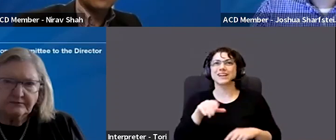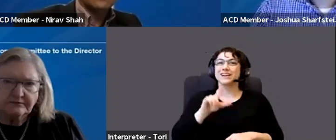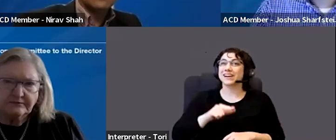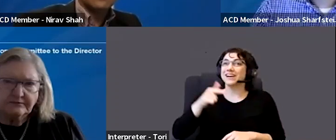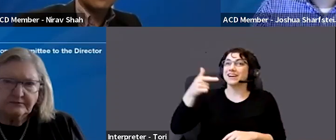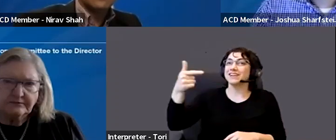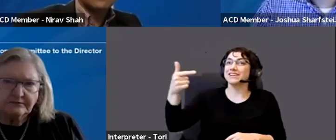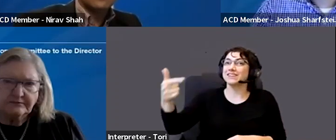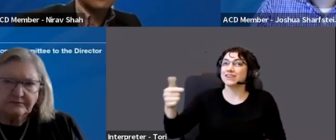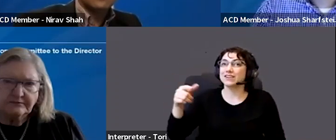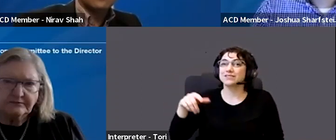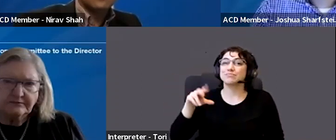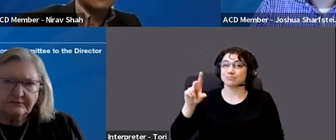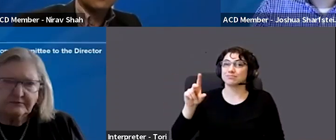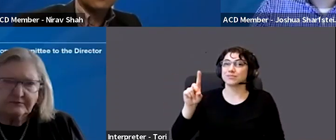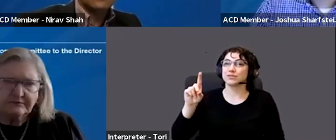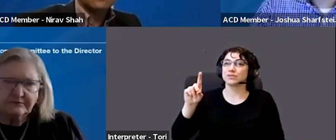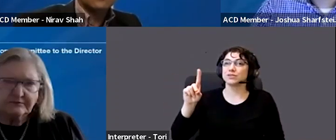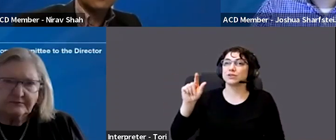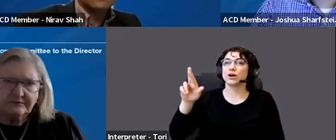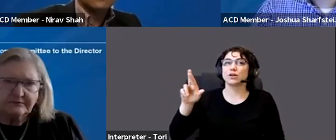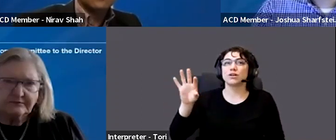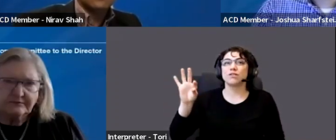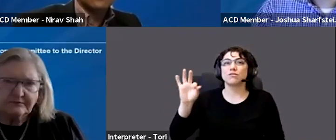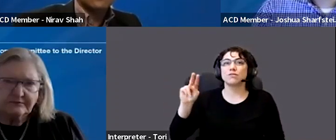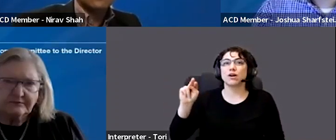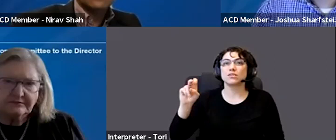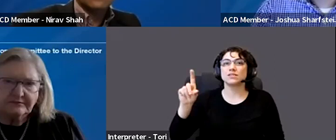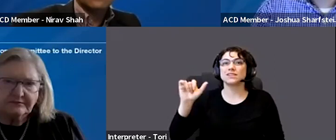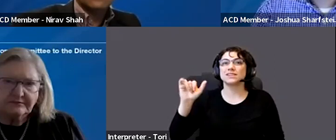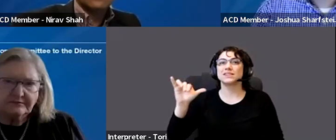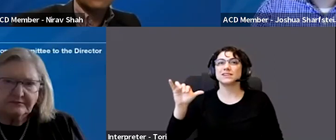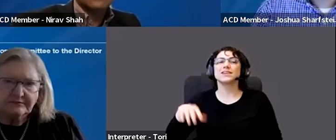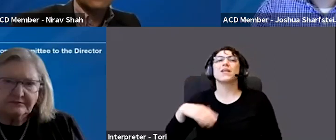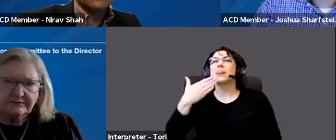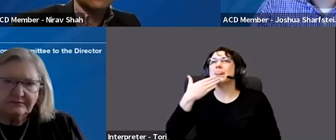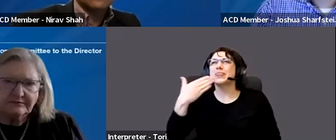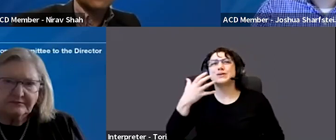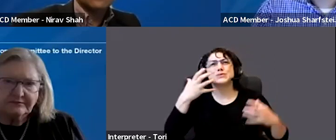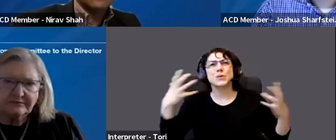and look forward to the conversation. Thanks so much, Dr. Walensky. I'm going to go ahead and open the floor